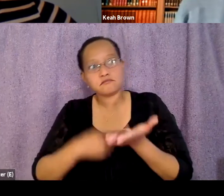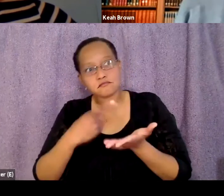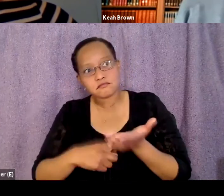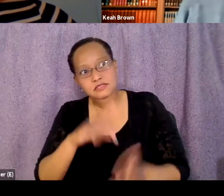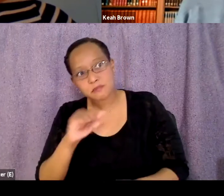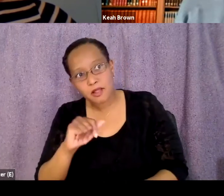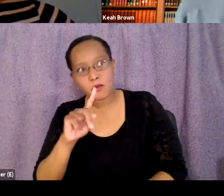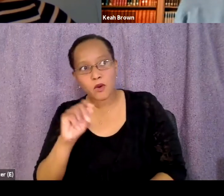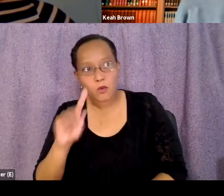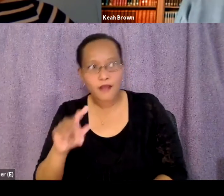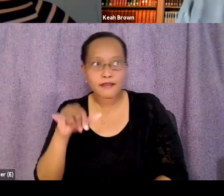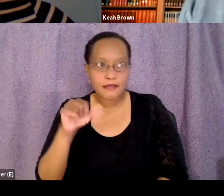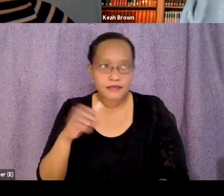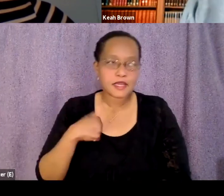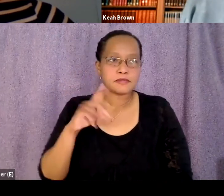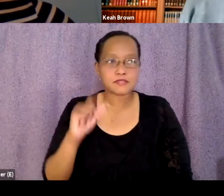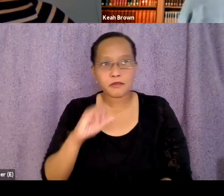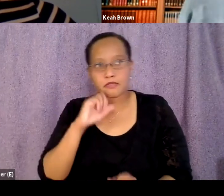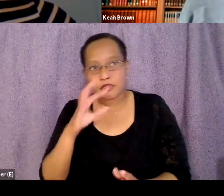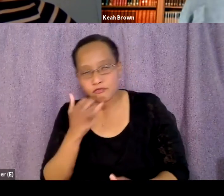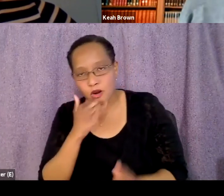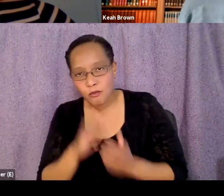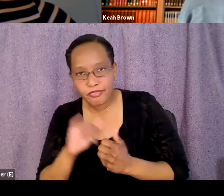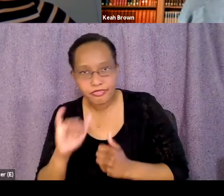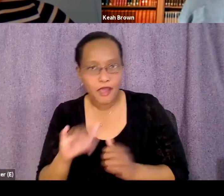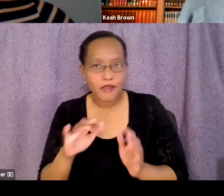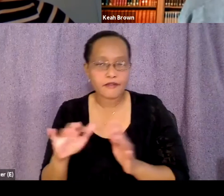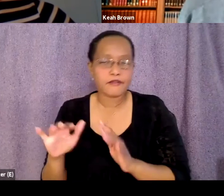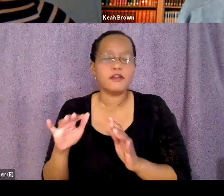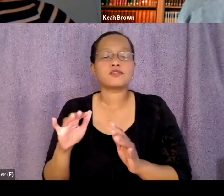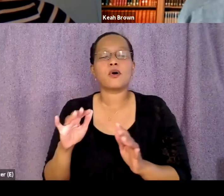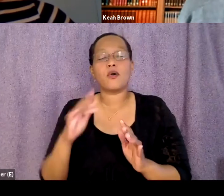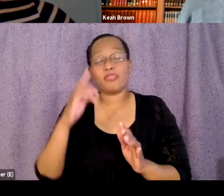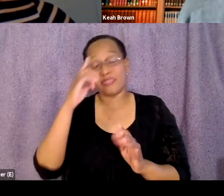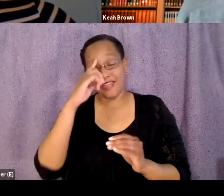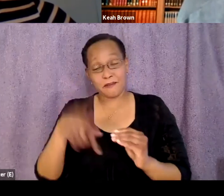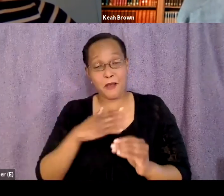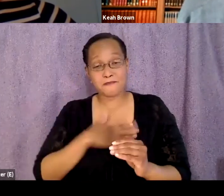and there's nothing wrong with it, that like just thinking about my interests outside of disability work.